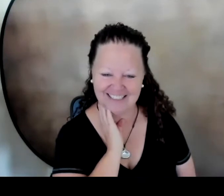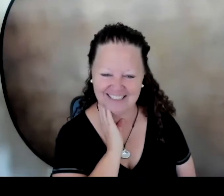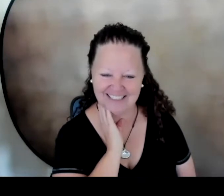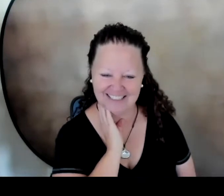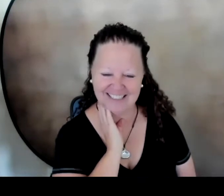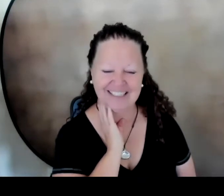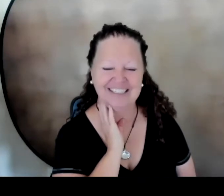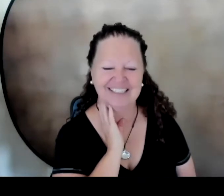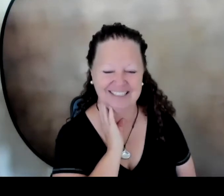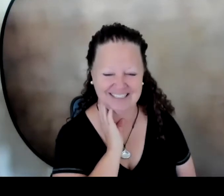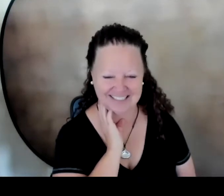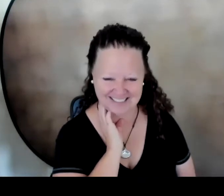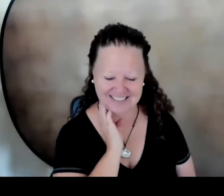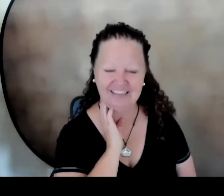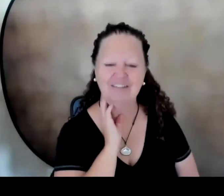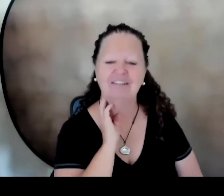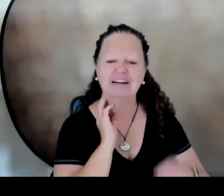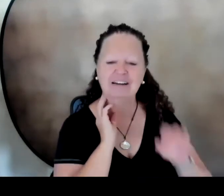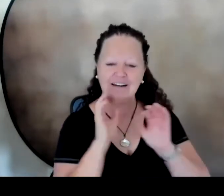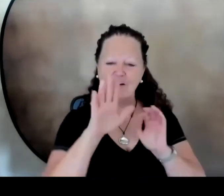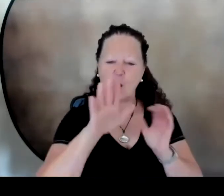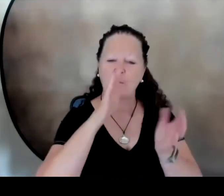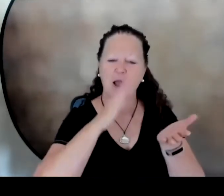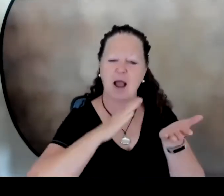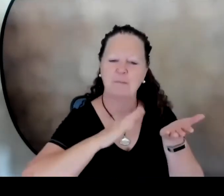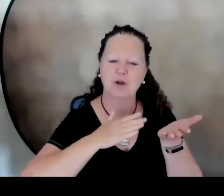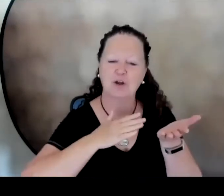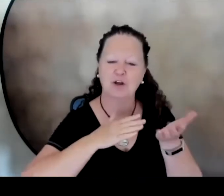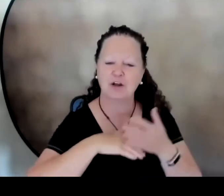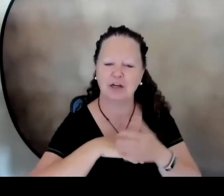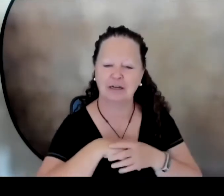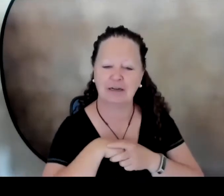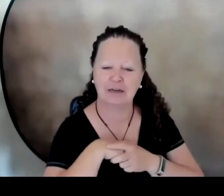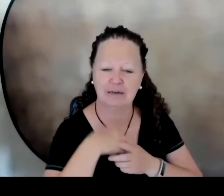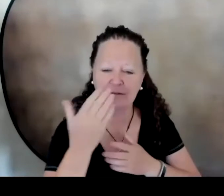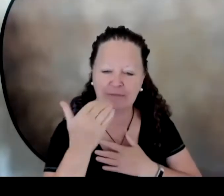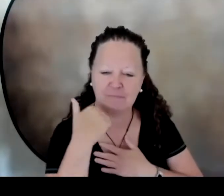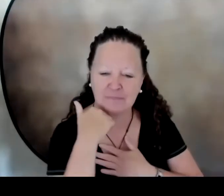Which is not to say that I don't like to cook for myself.